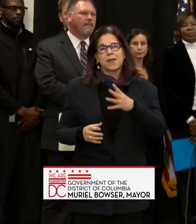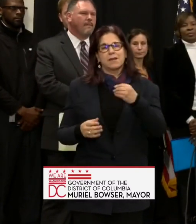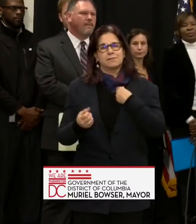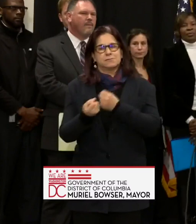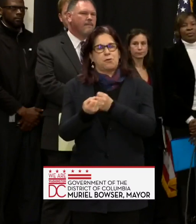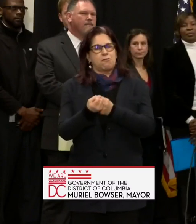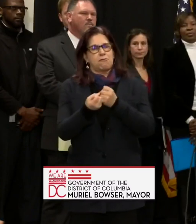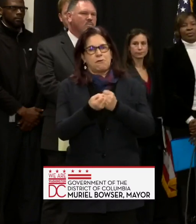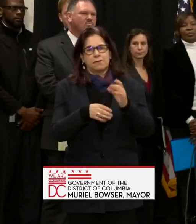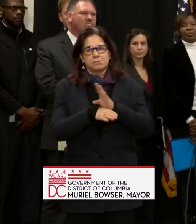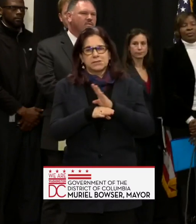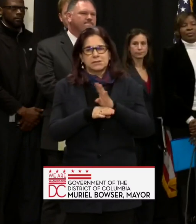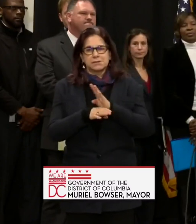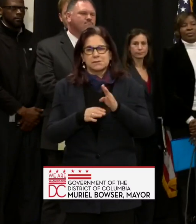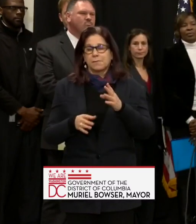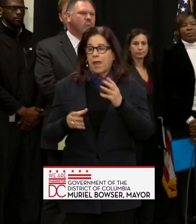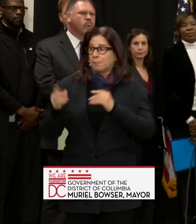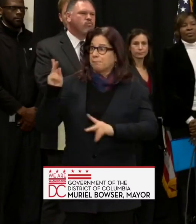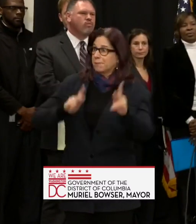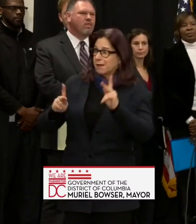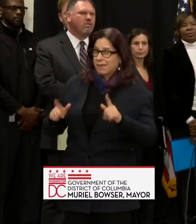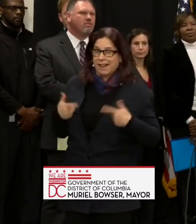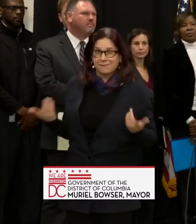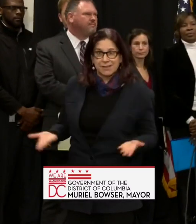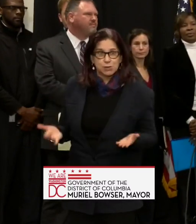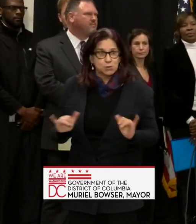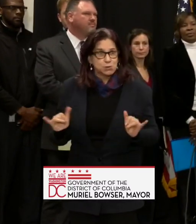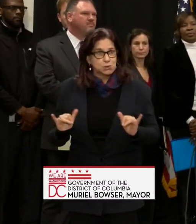WASHINGTON, D.C. SO WE LOOK FORWARD TO HOSTING